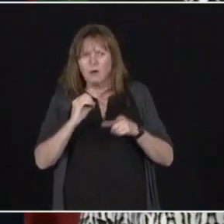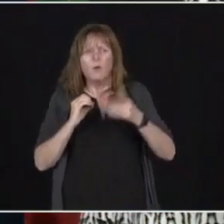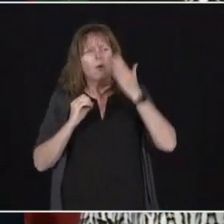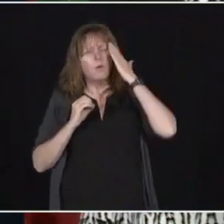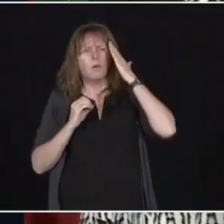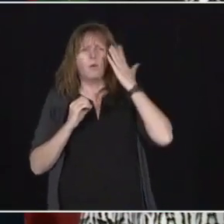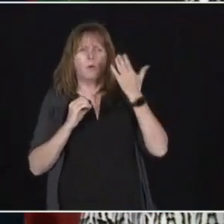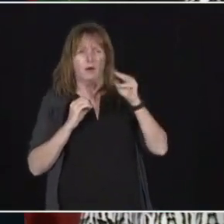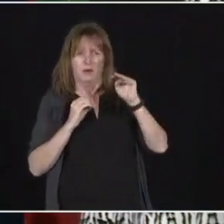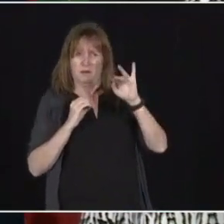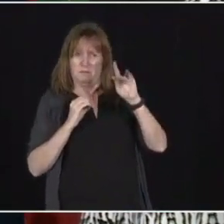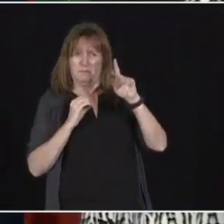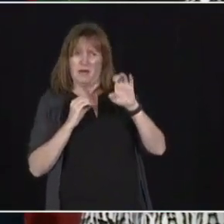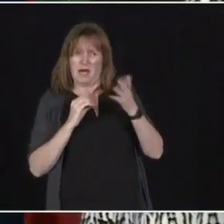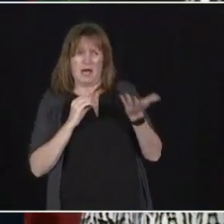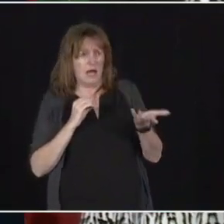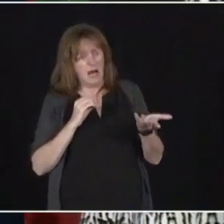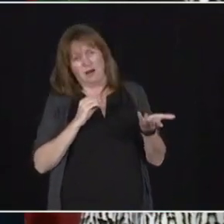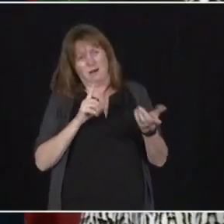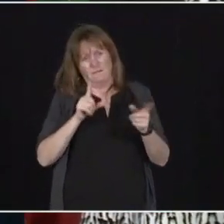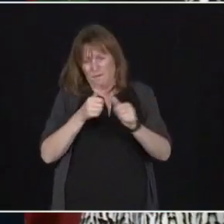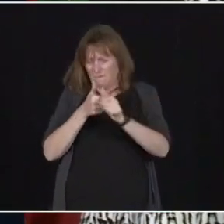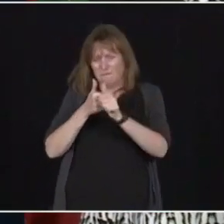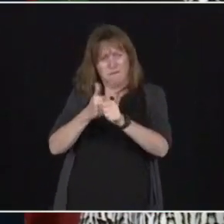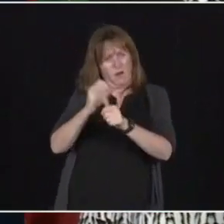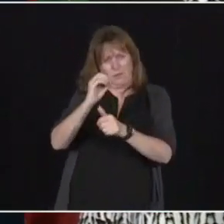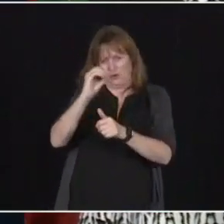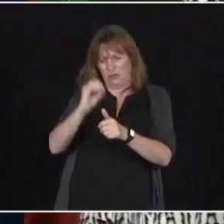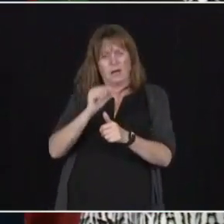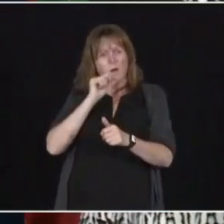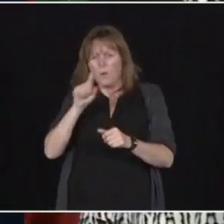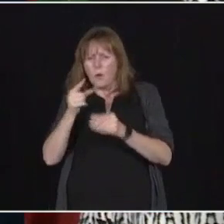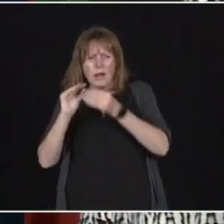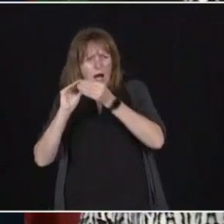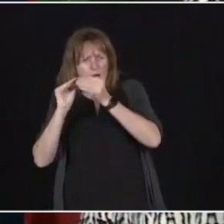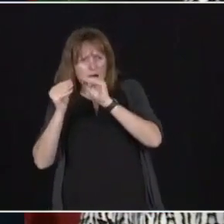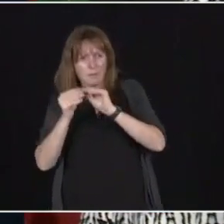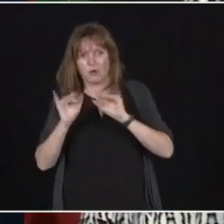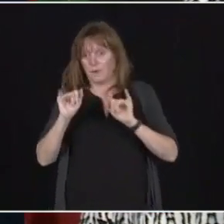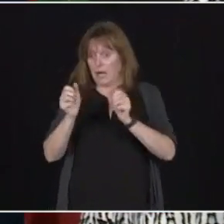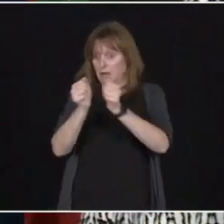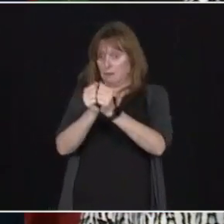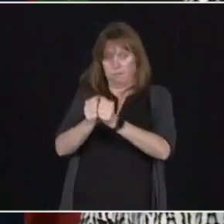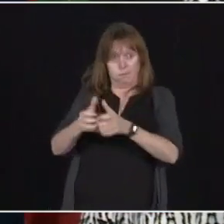we have seen it. When you should be measuring percentage, you know that, you measure things on